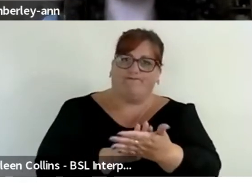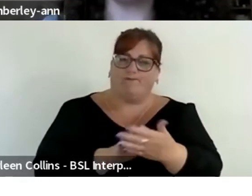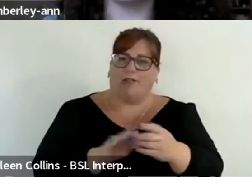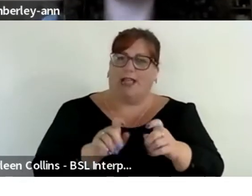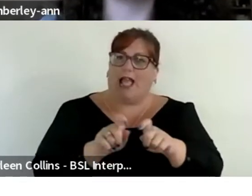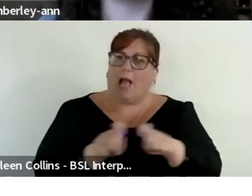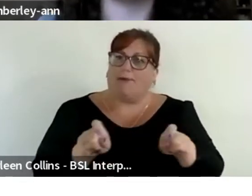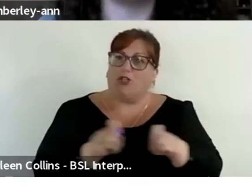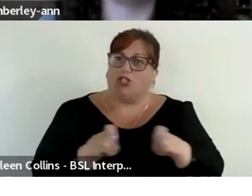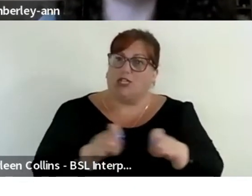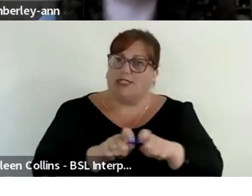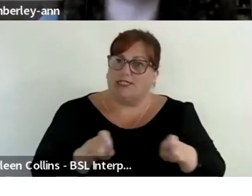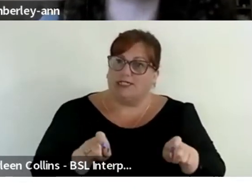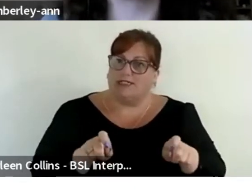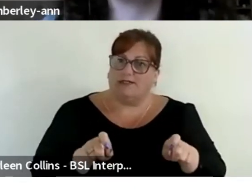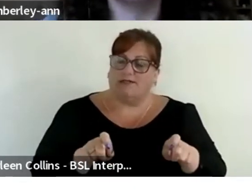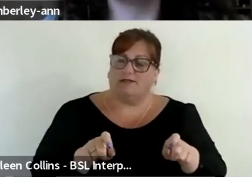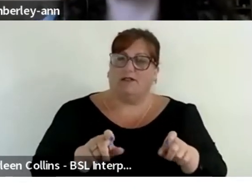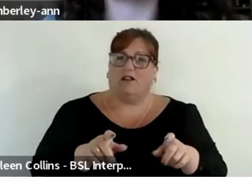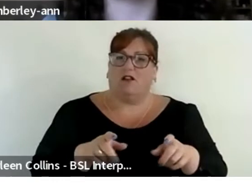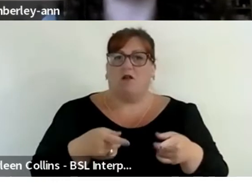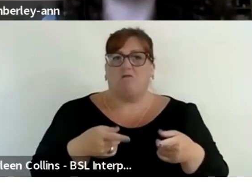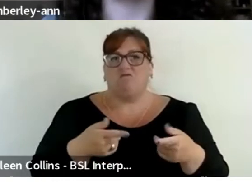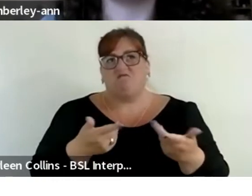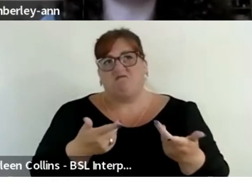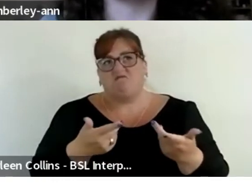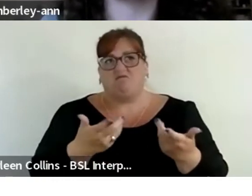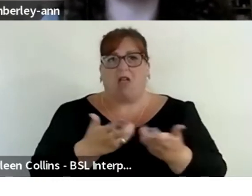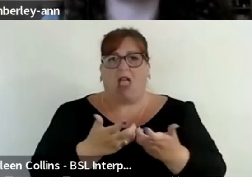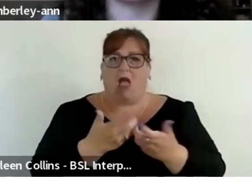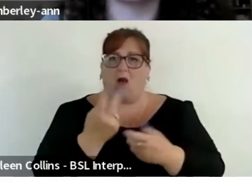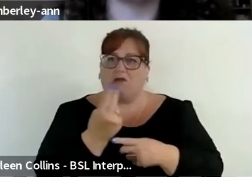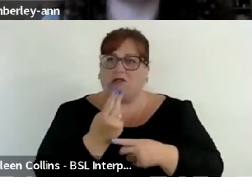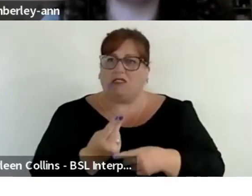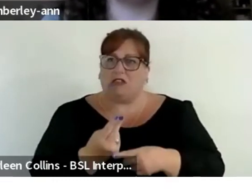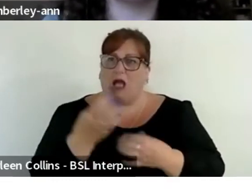How to design documents to make sure that as many people as possible can access them.